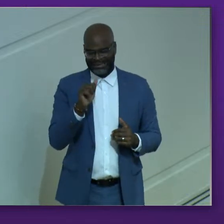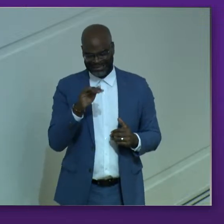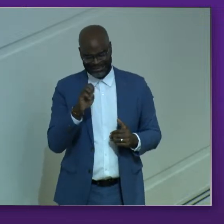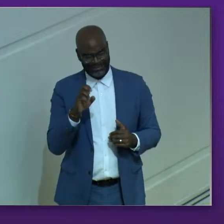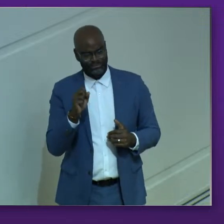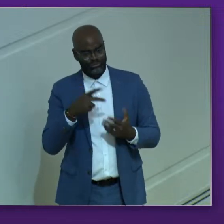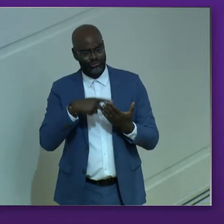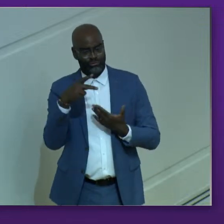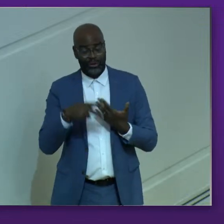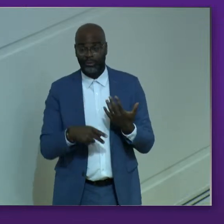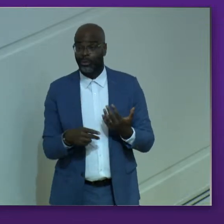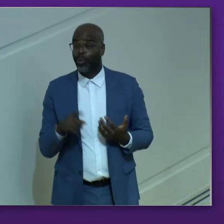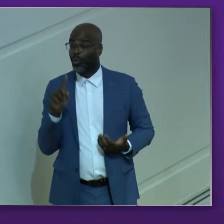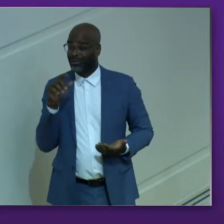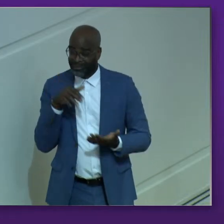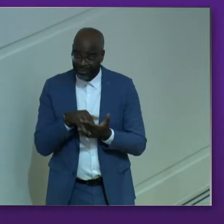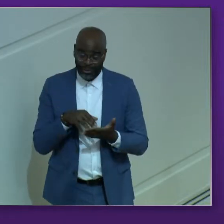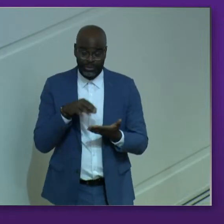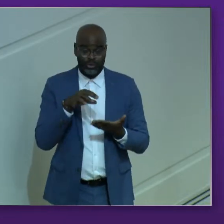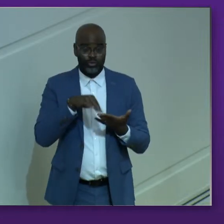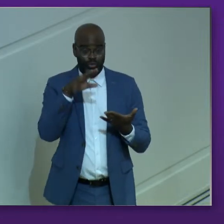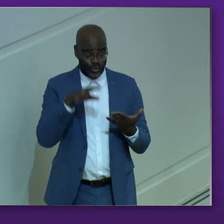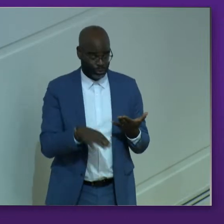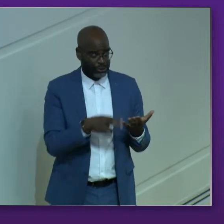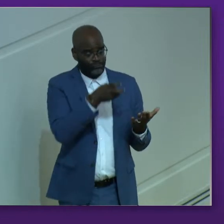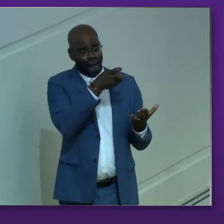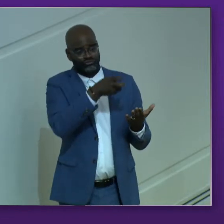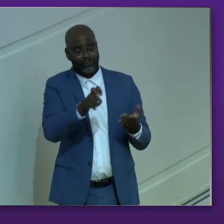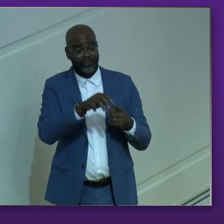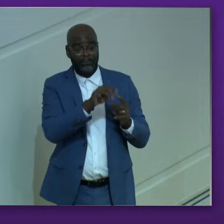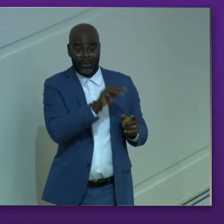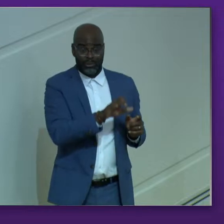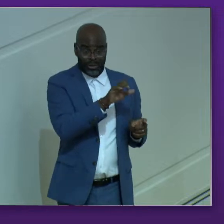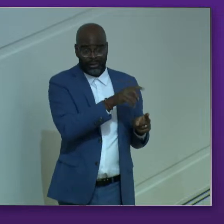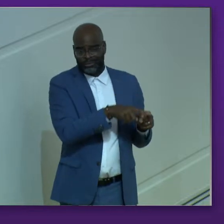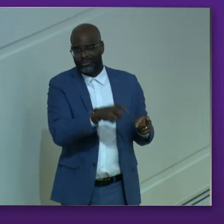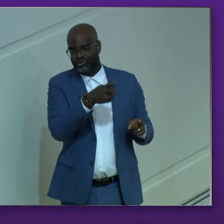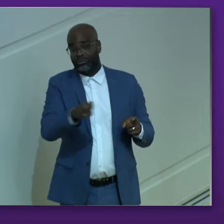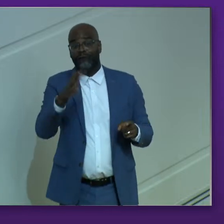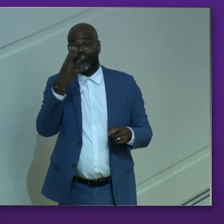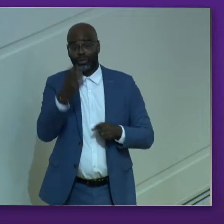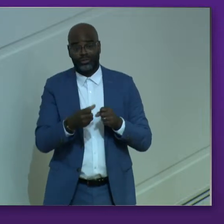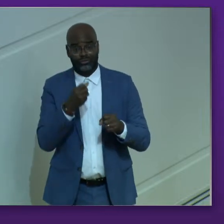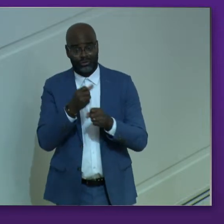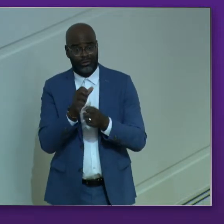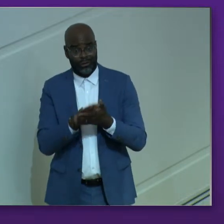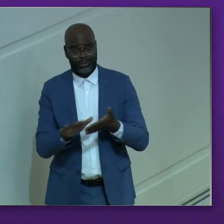EXPAND THE PROGRAM BEYOND THE ORIGINAL SCHOOL. IT WAS GREAT TO HAVE MR. RICE THERE FOR THAT CEREMONY.